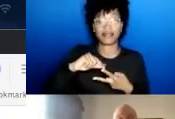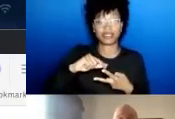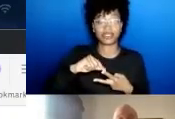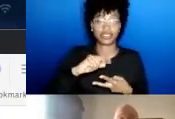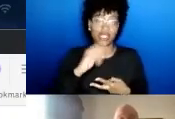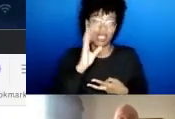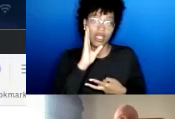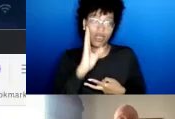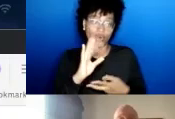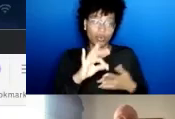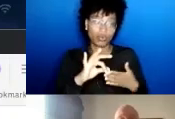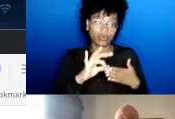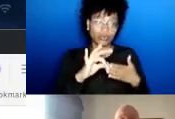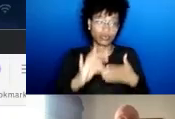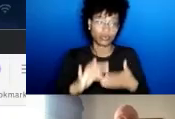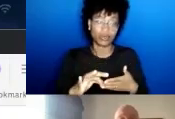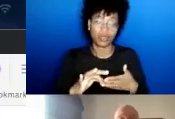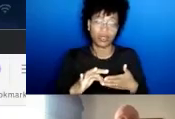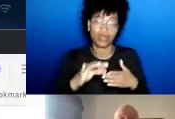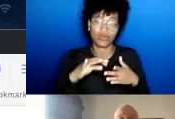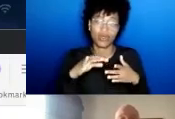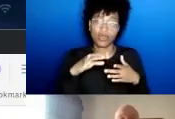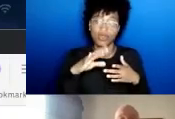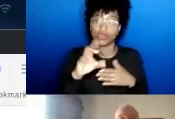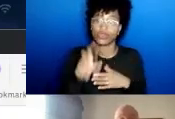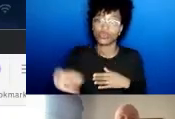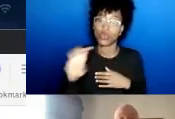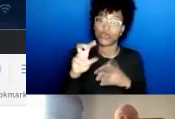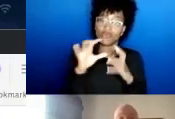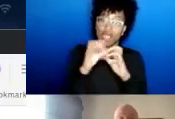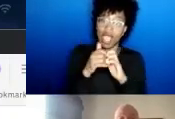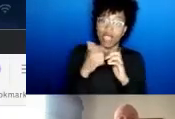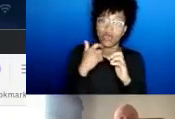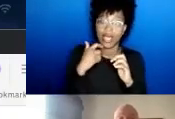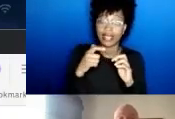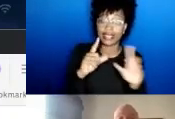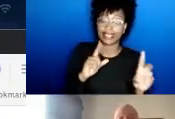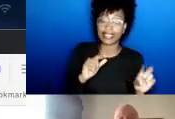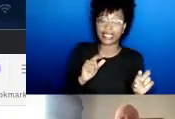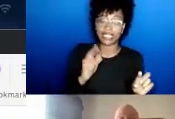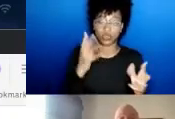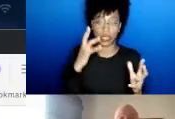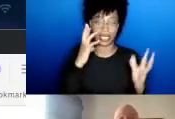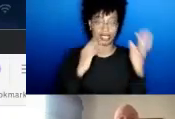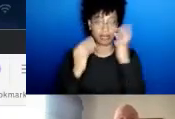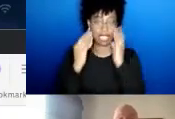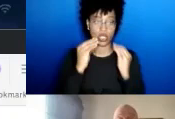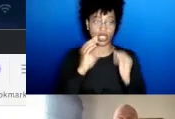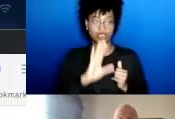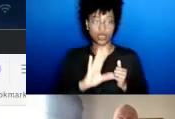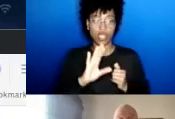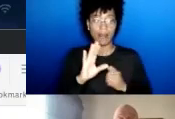you on a tour of how attendees will experience the presentations